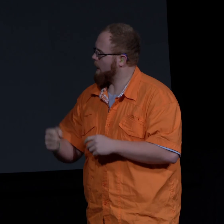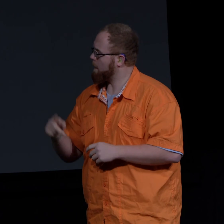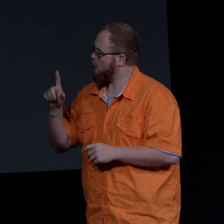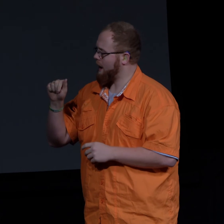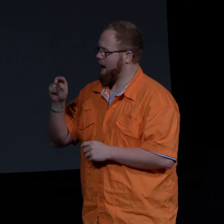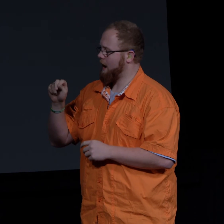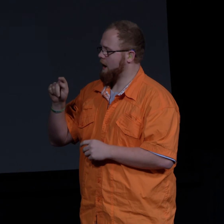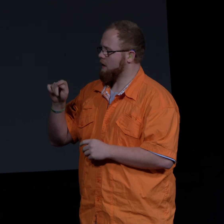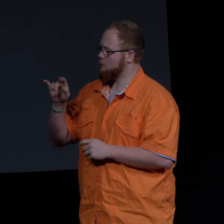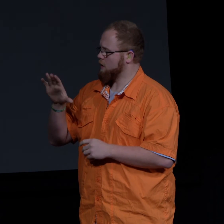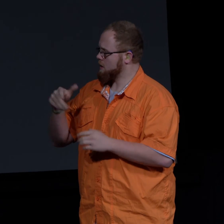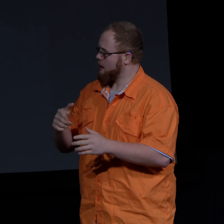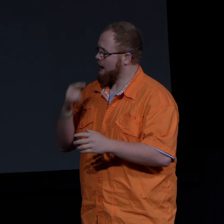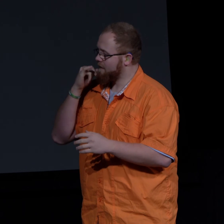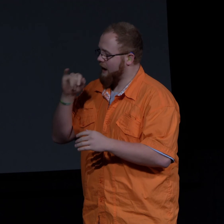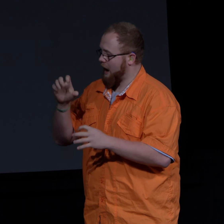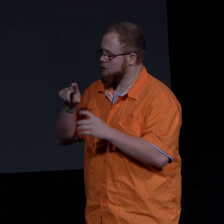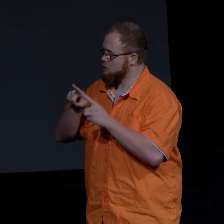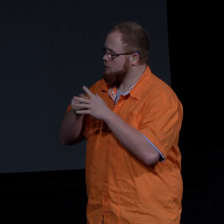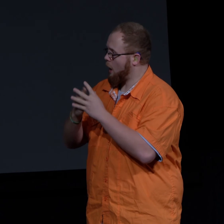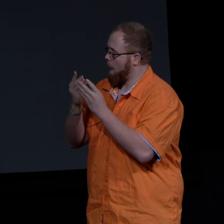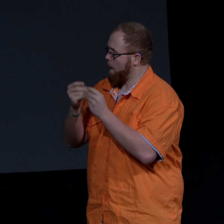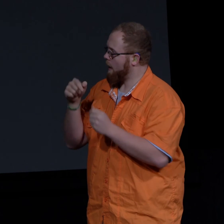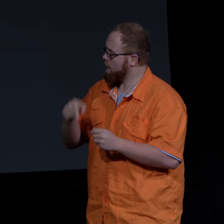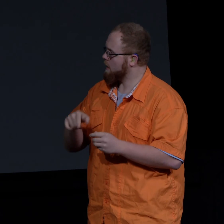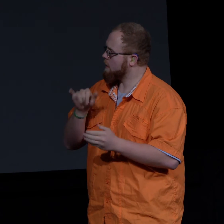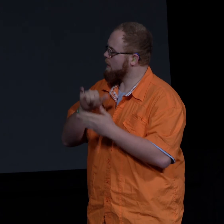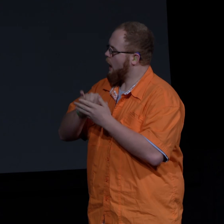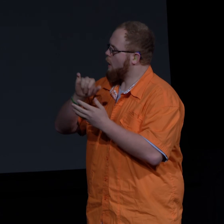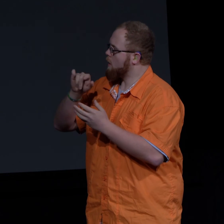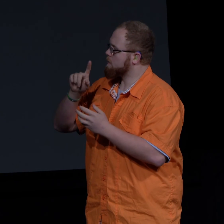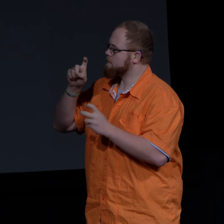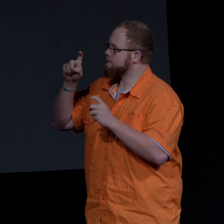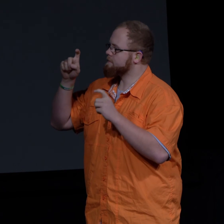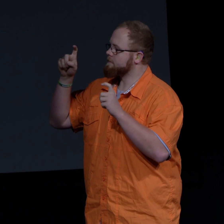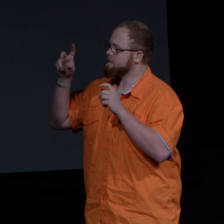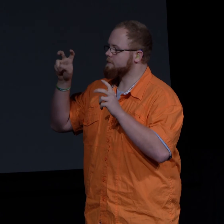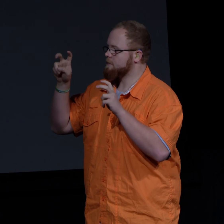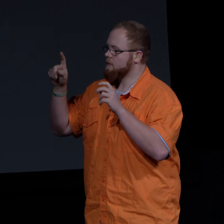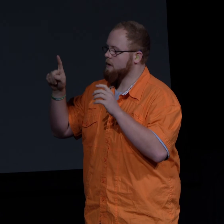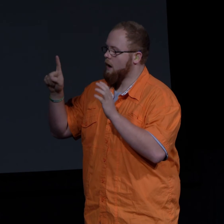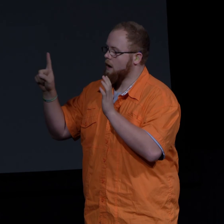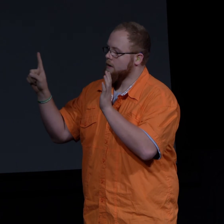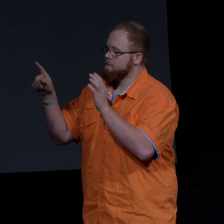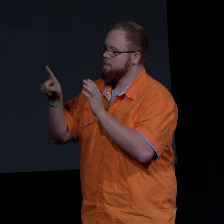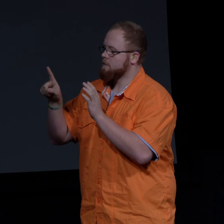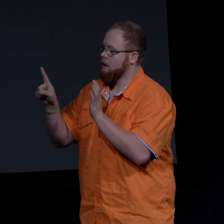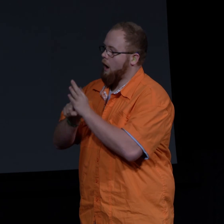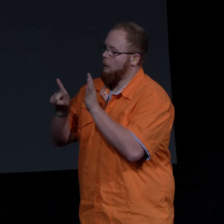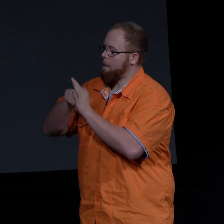but what about the South Pole and Antarctica, are we starting this see shrinking glaciation there